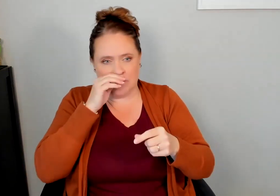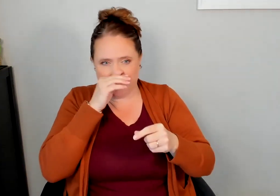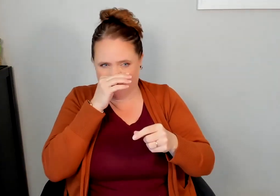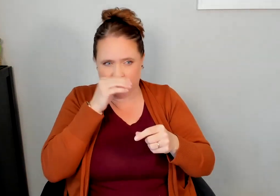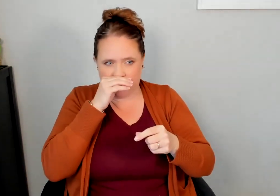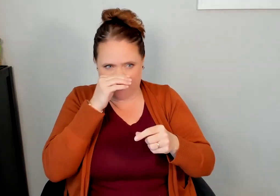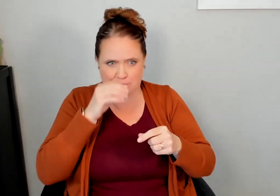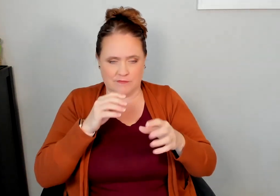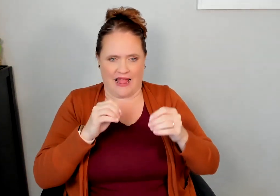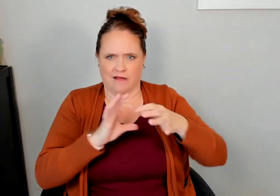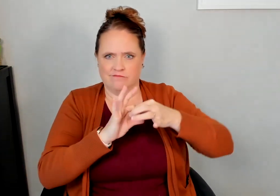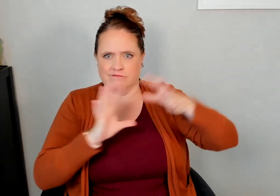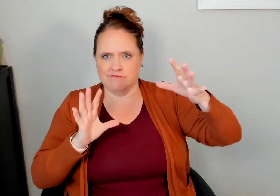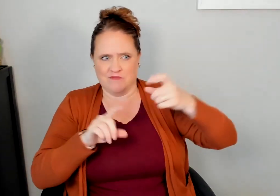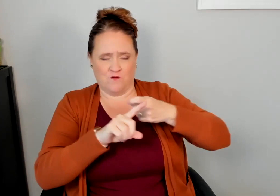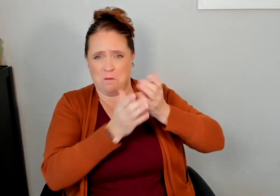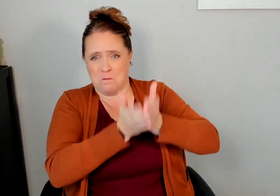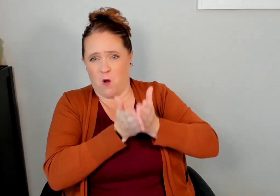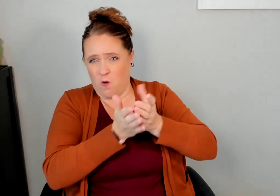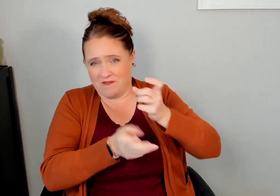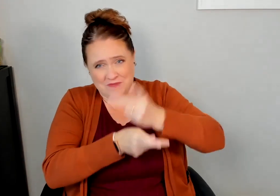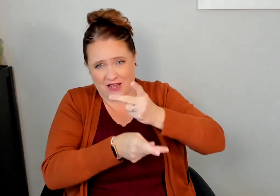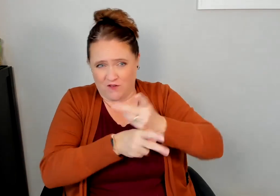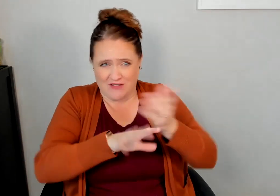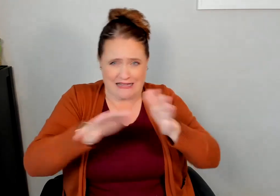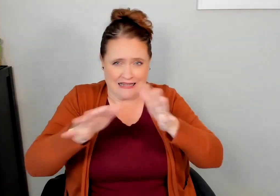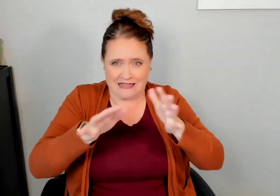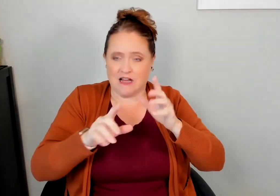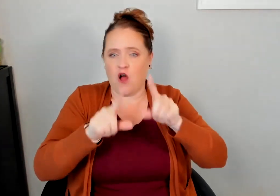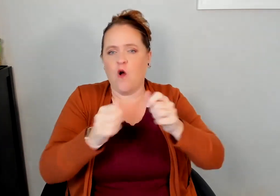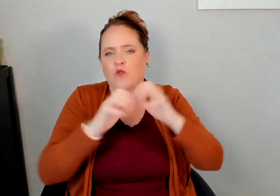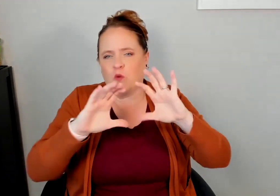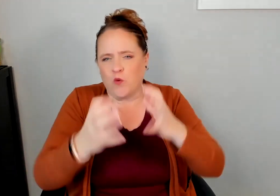you can snorkel if you go out far enough but you need to go with a group because you've